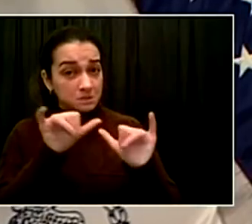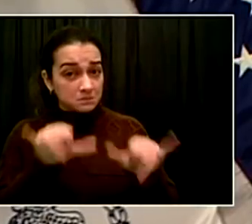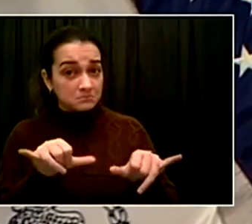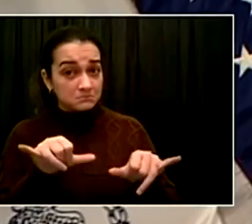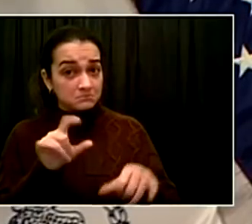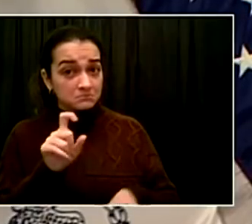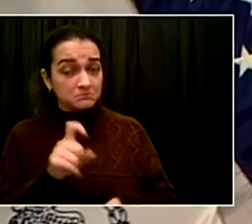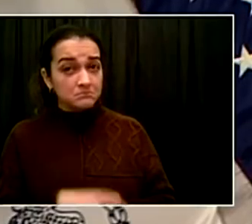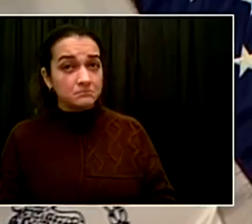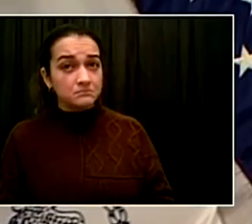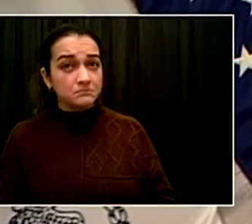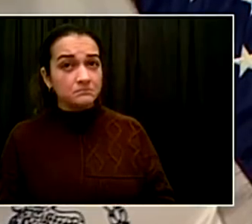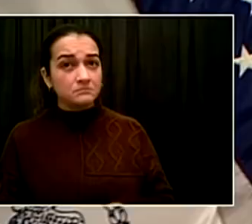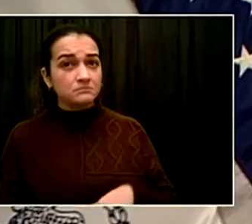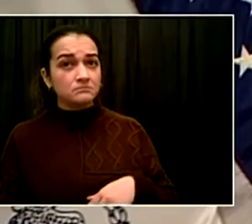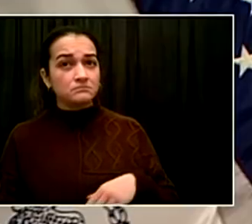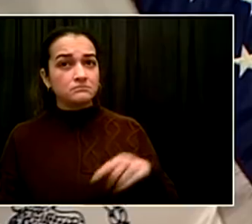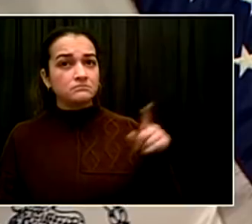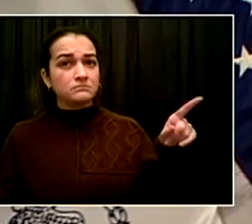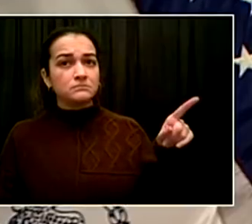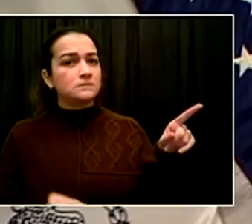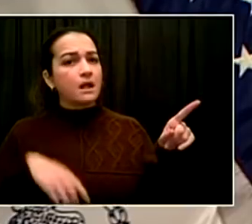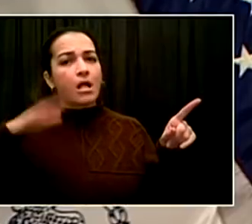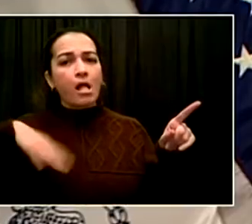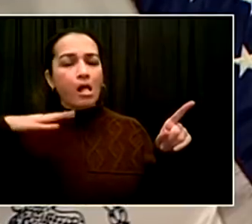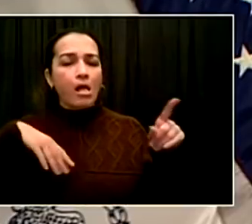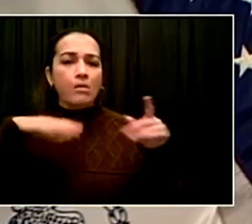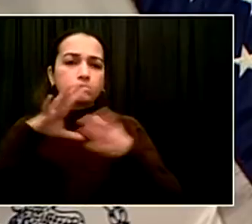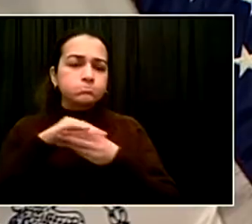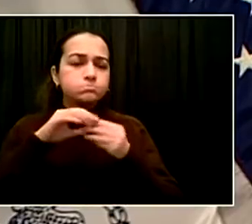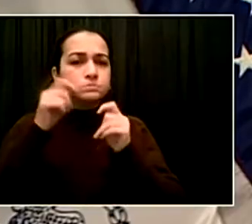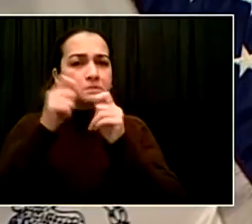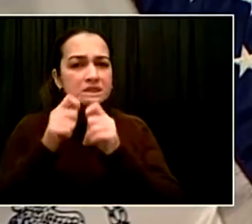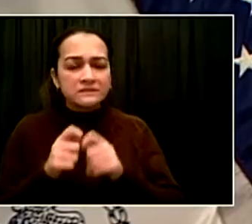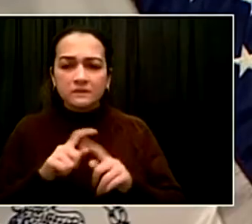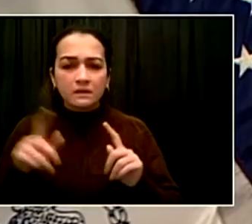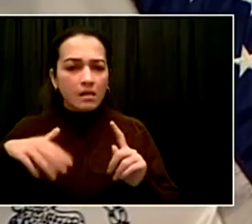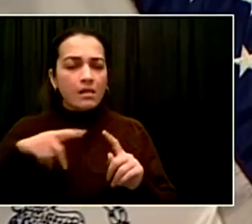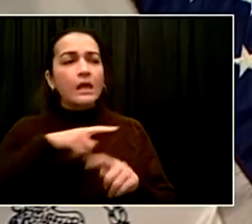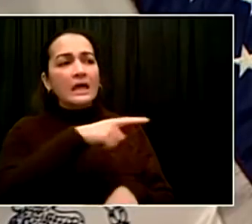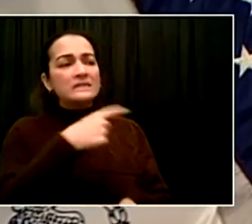ON WHETHER HE'LL ENFORCE IT GIVEN THAT HE REALLY WAS